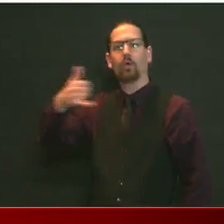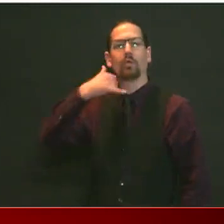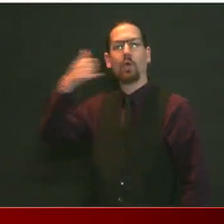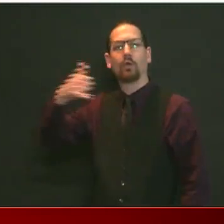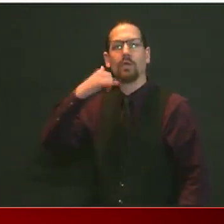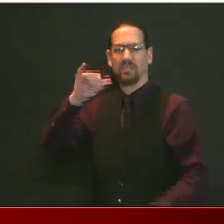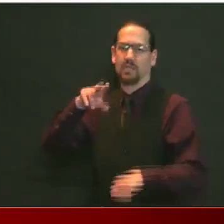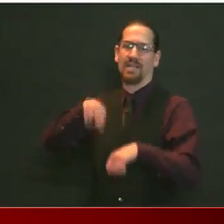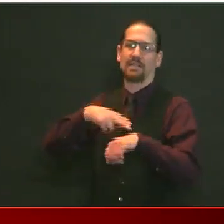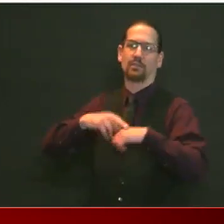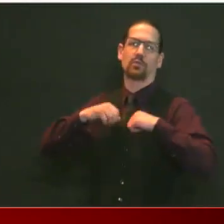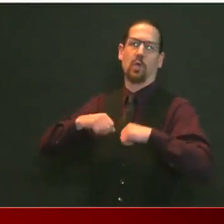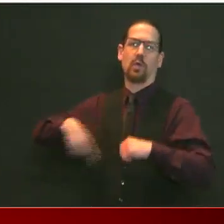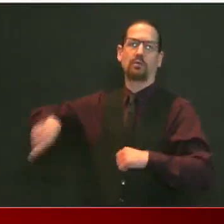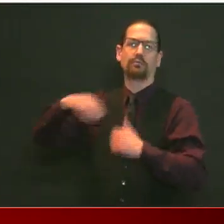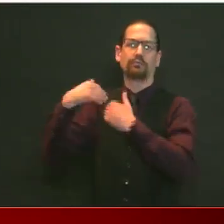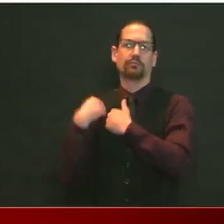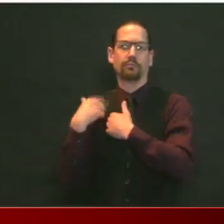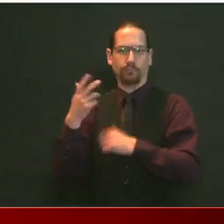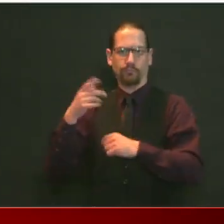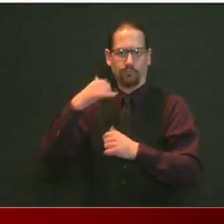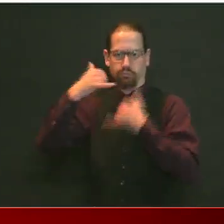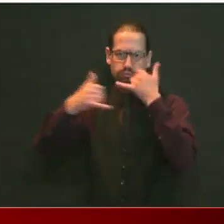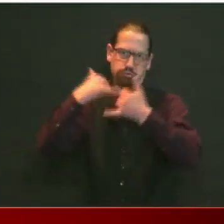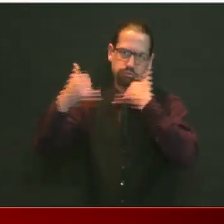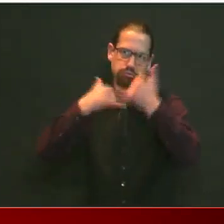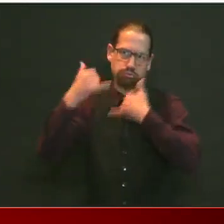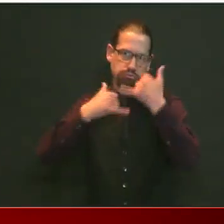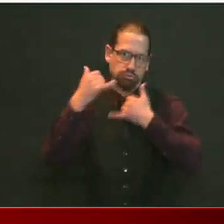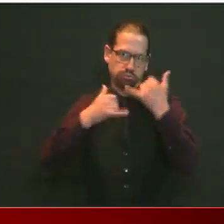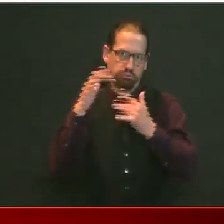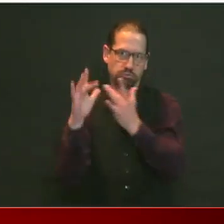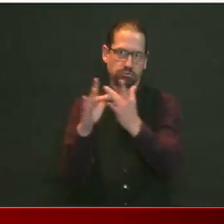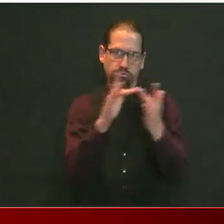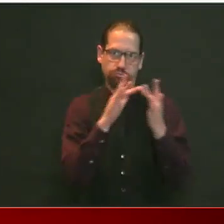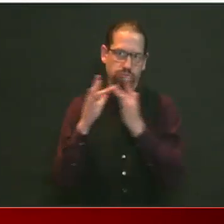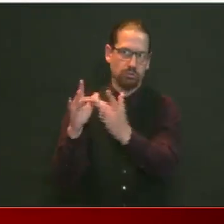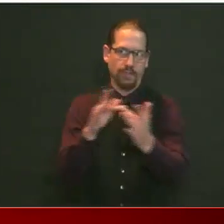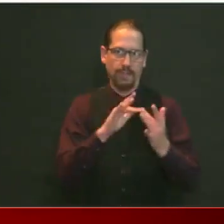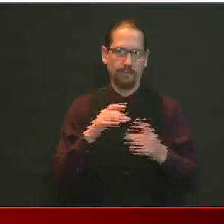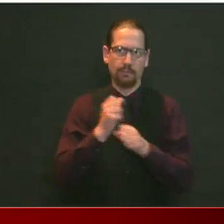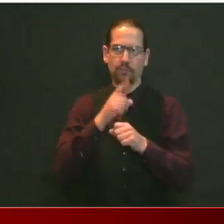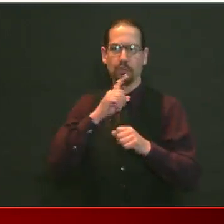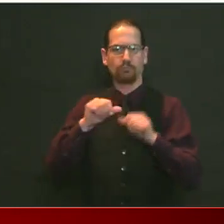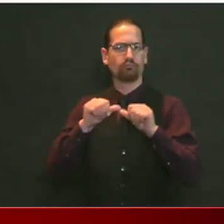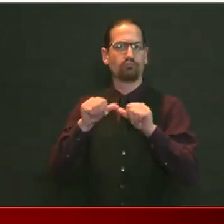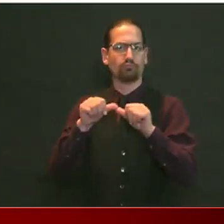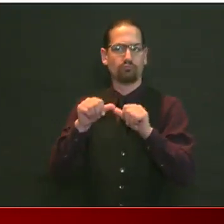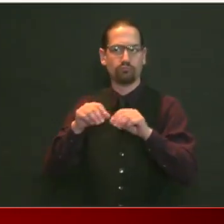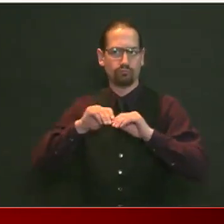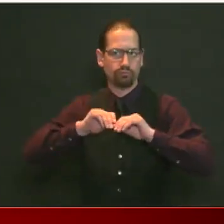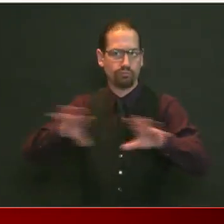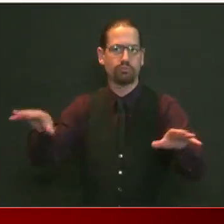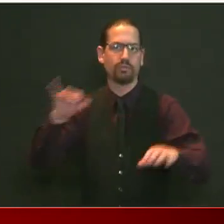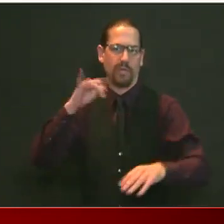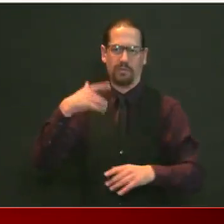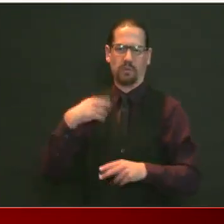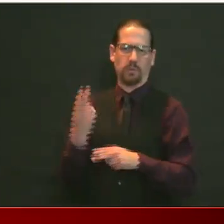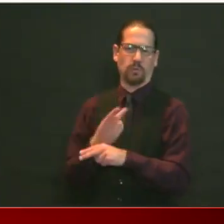CALLING THOSE CONTACTS. SO THOSE ARE THE THREE AREAS. TESTING, CONTACT TRACING,